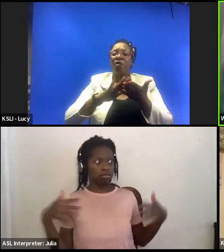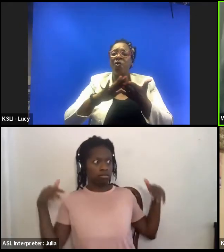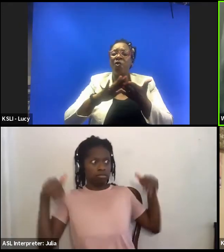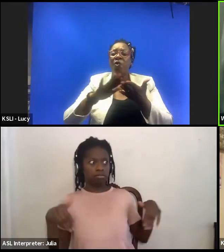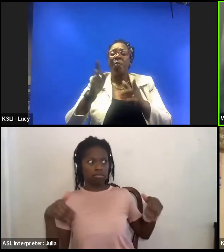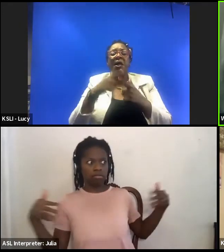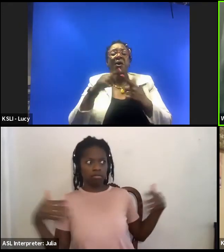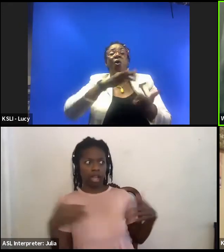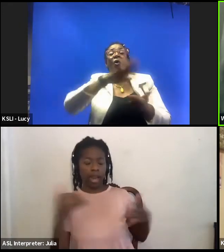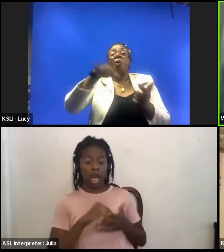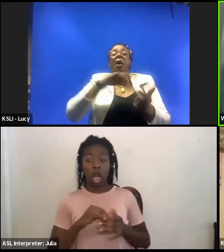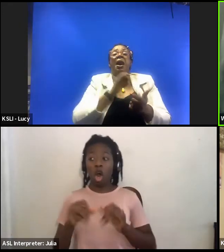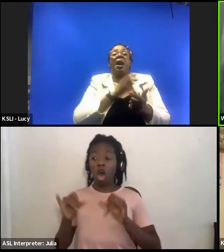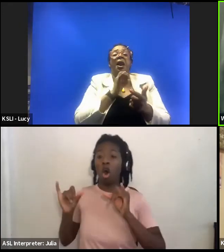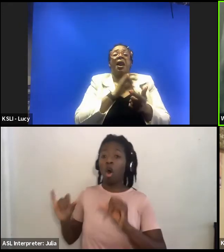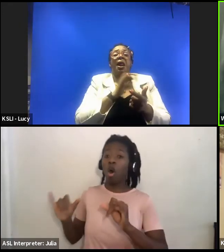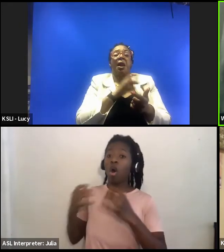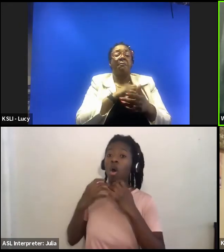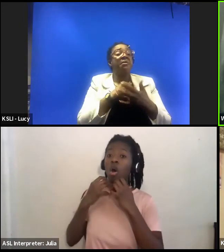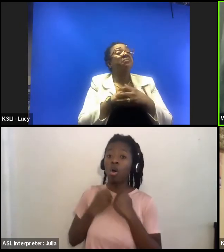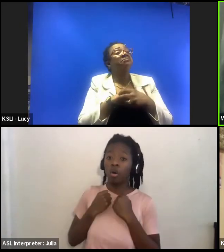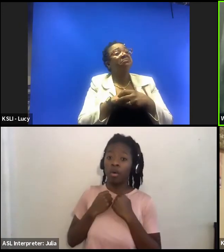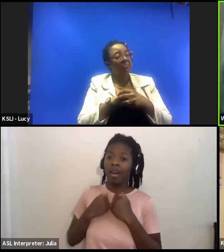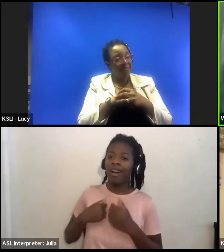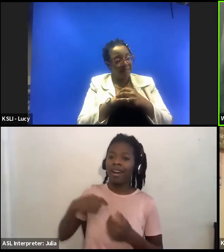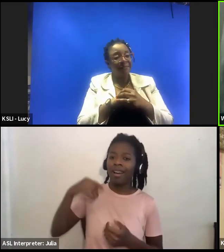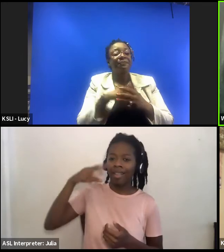And I was like, "Oh, wow." So I learned two lessons.